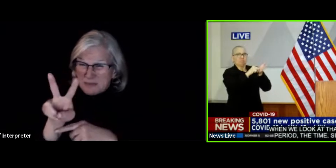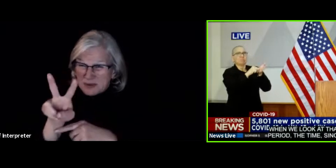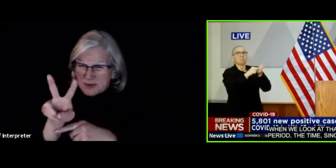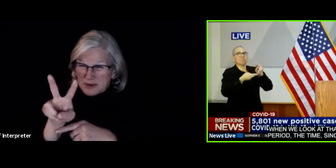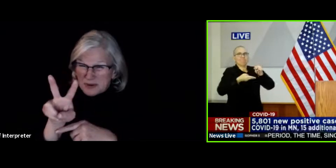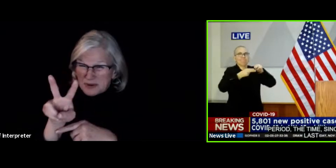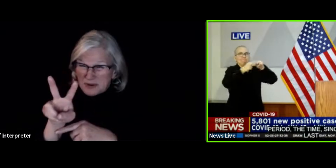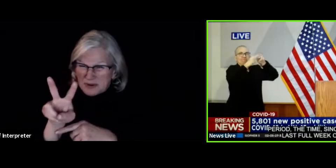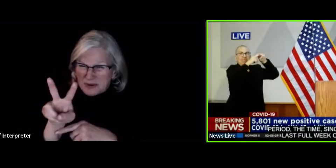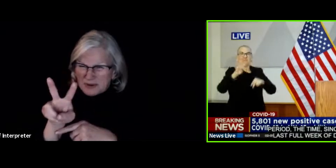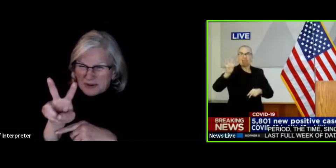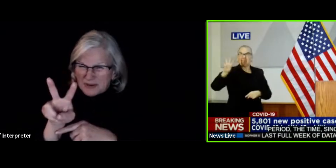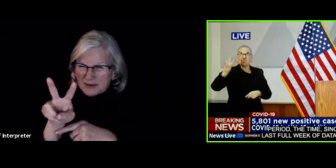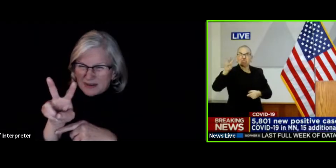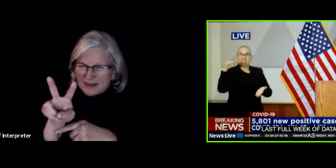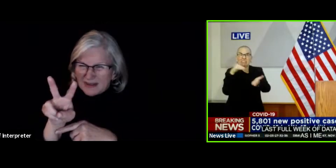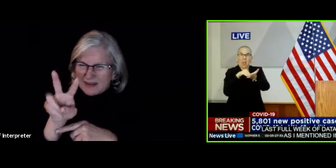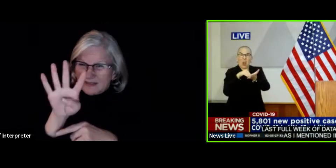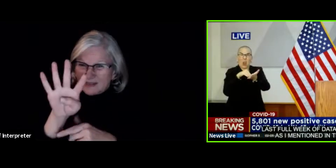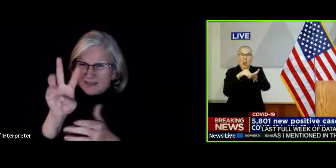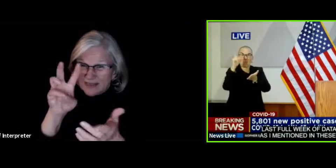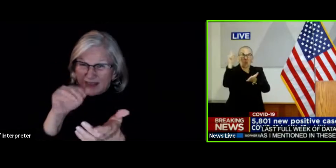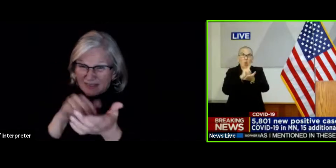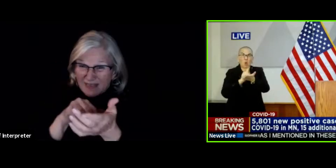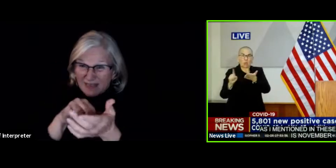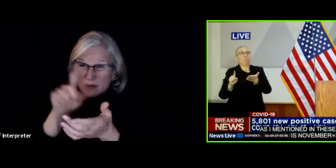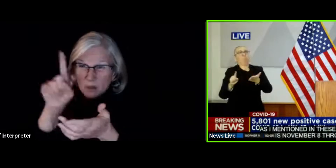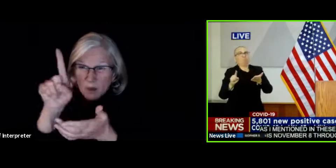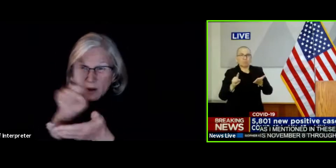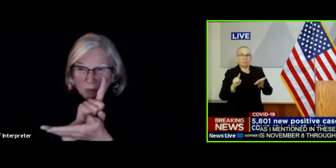ONE WEEK, WE WERE ALREADY SEEING MORE CASES REPORTED IN THE LAG